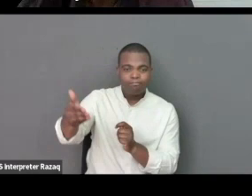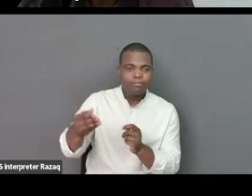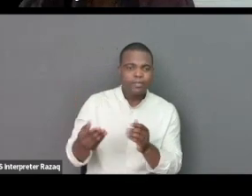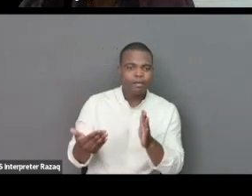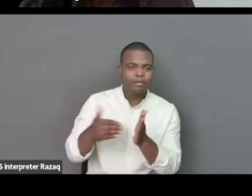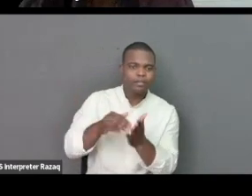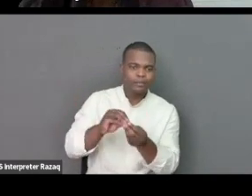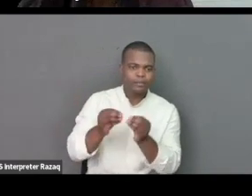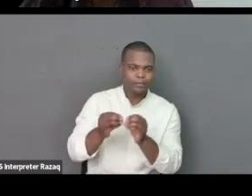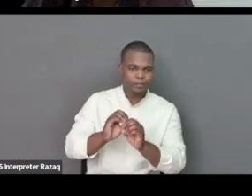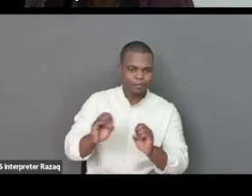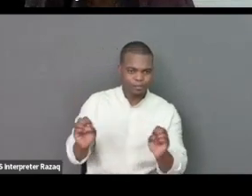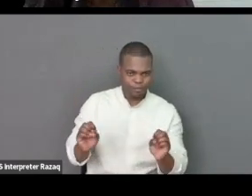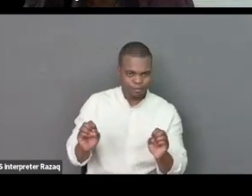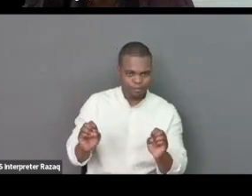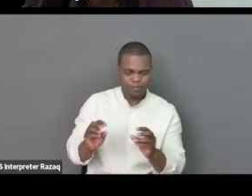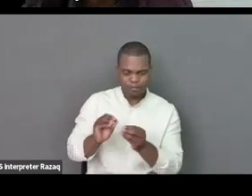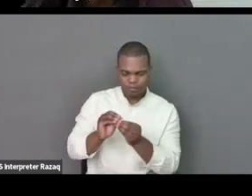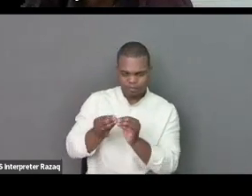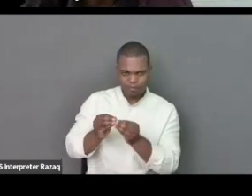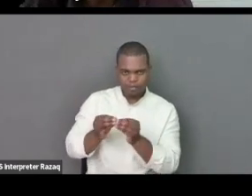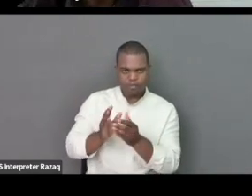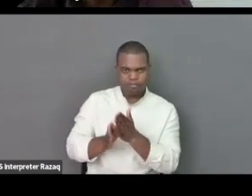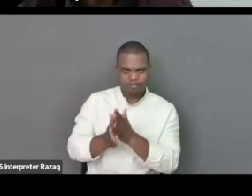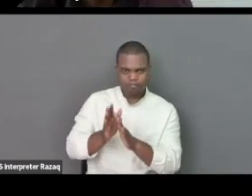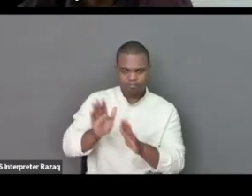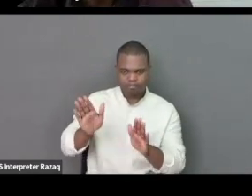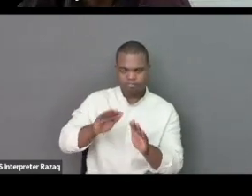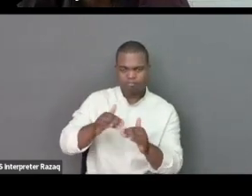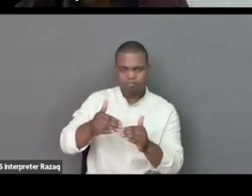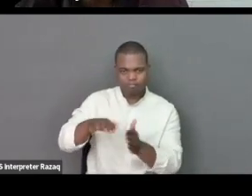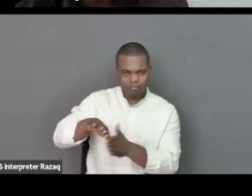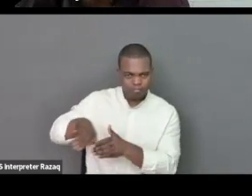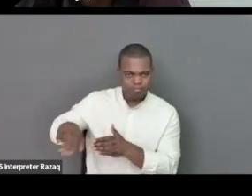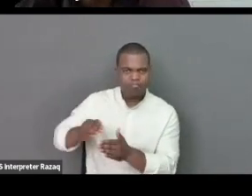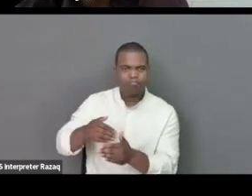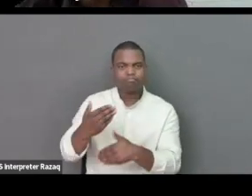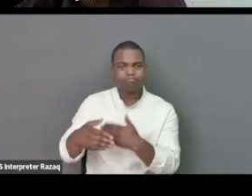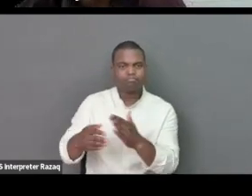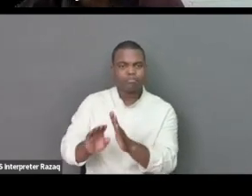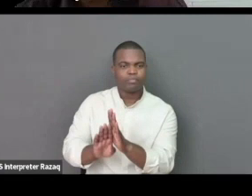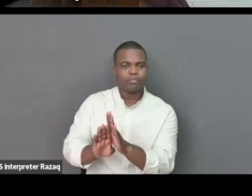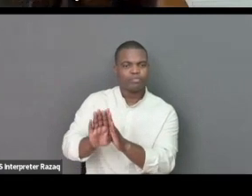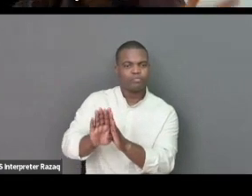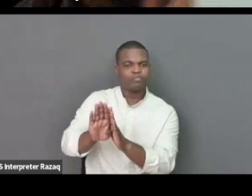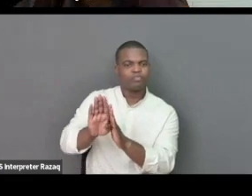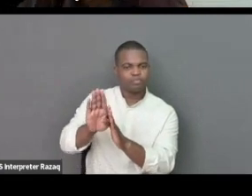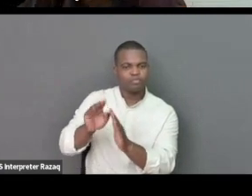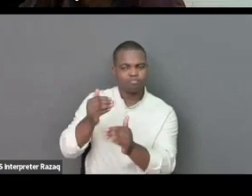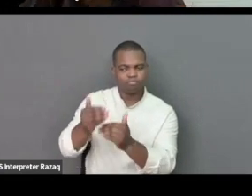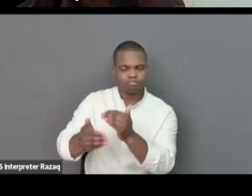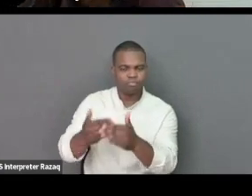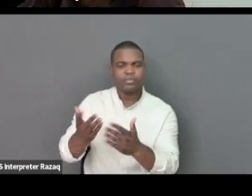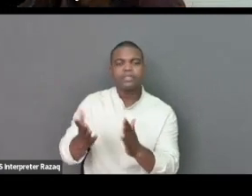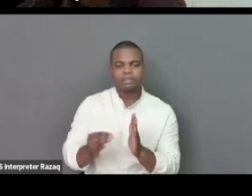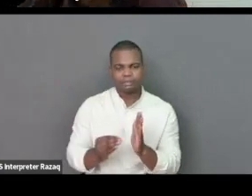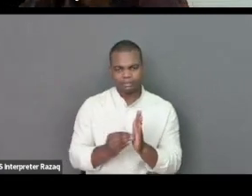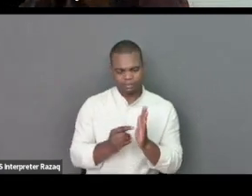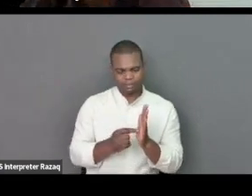The other part is how to describe the problem. So, here, the most important thing is,